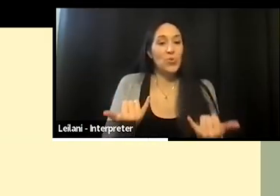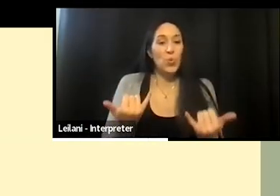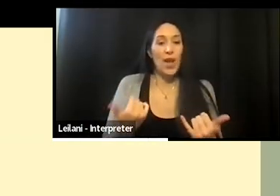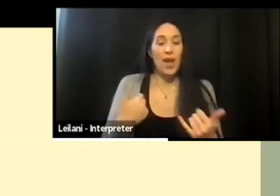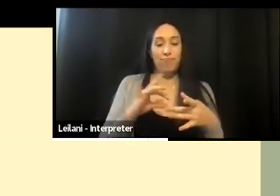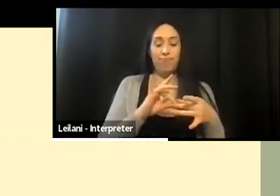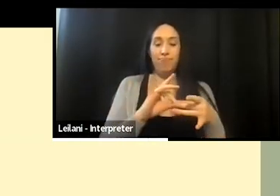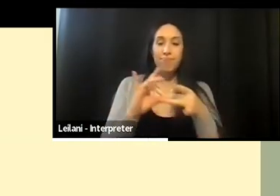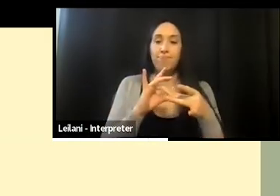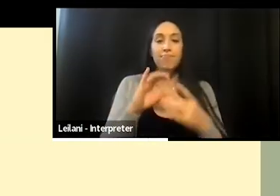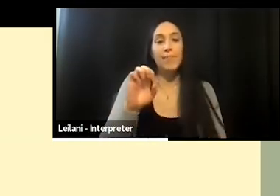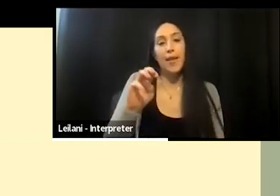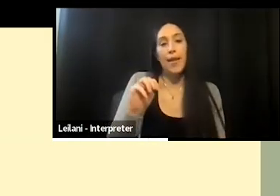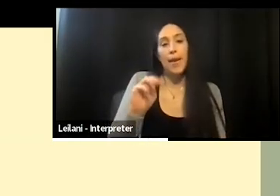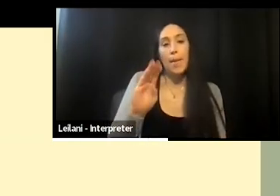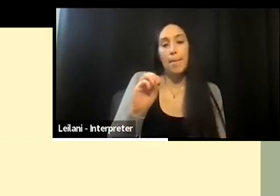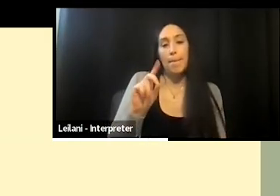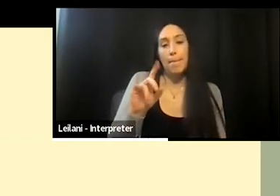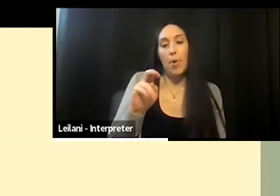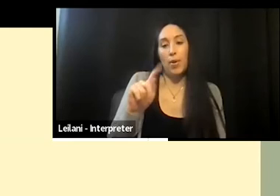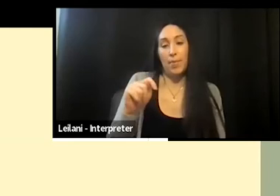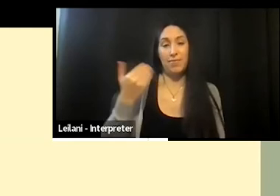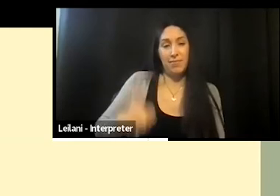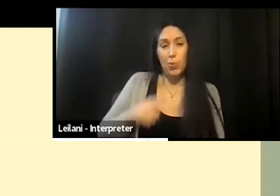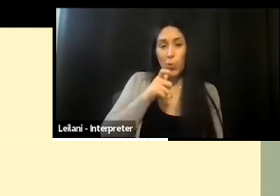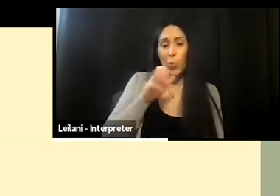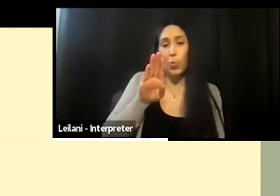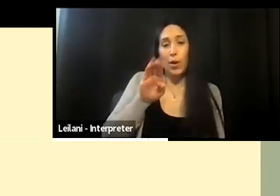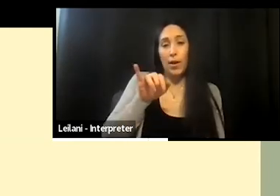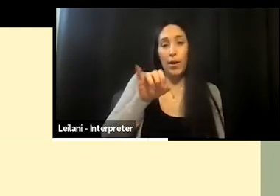My name is Beyssa Buil, I'm an endorsed humanist chaplain